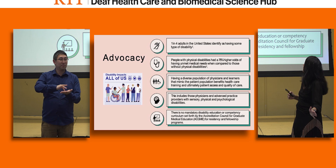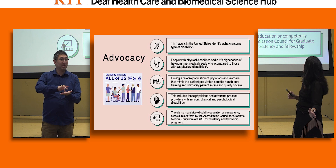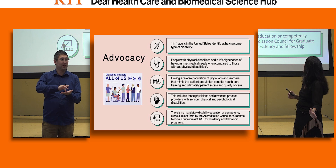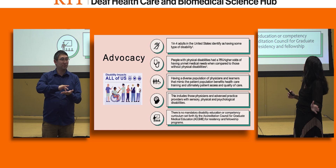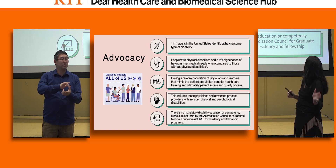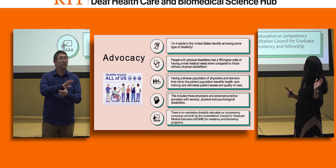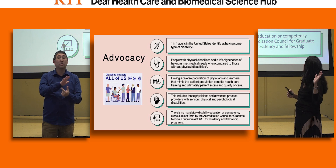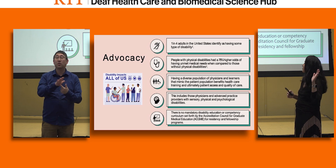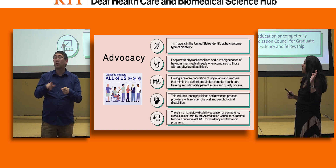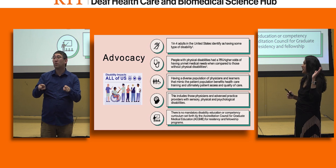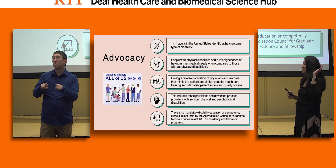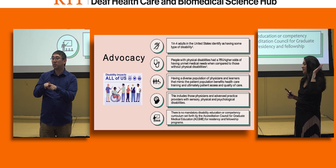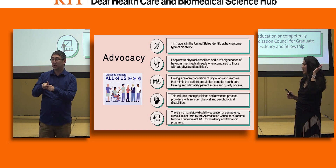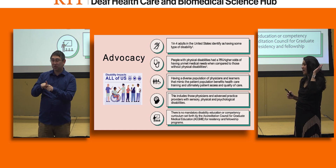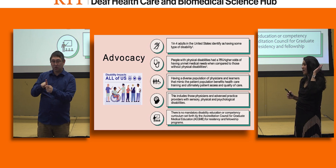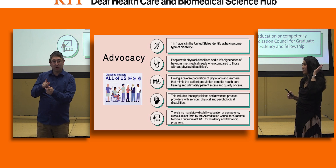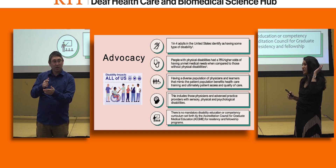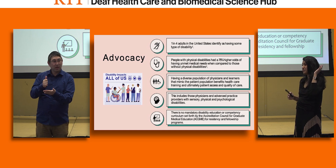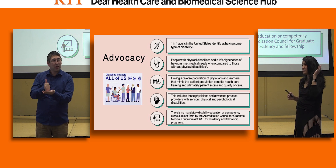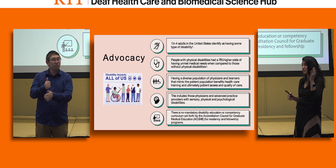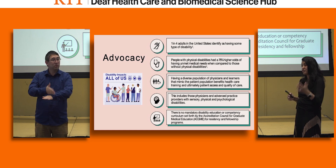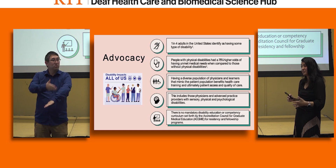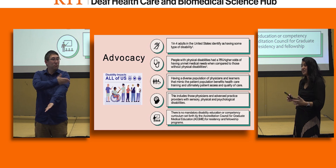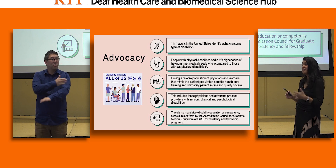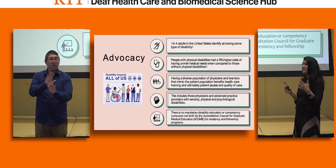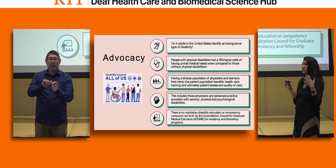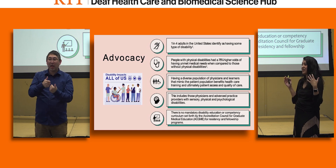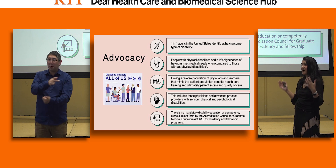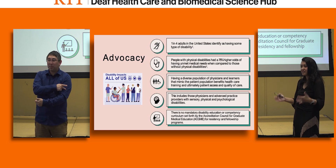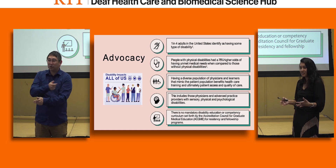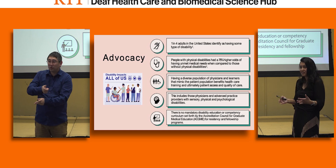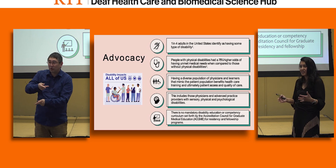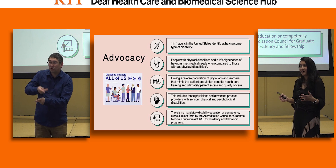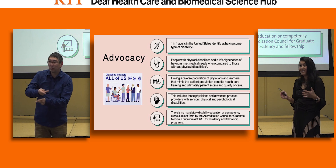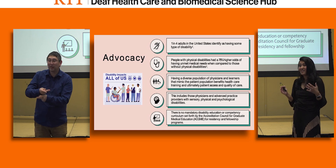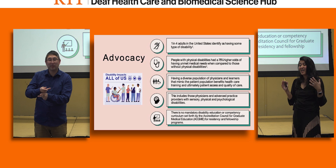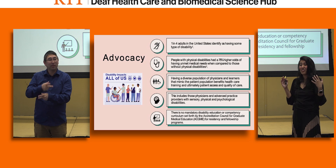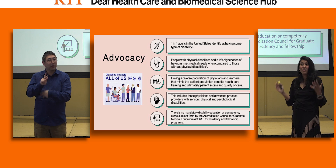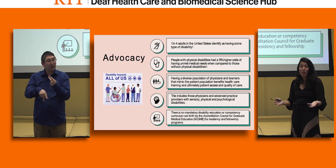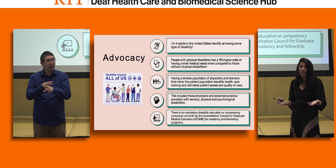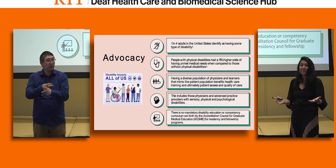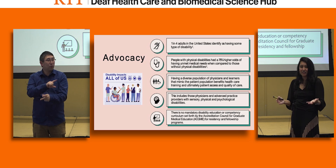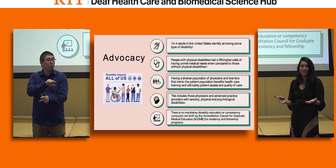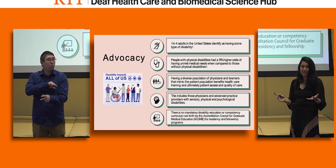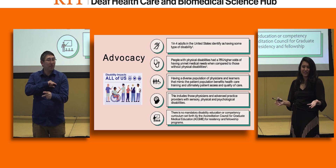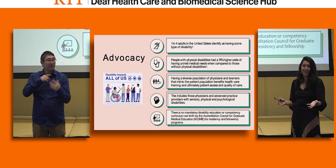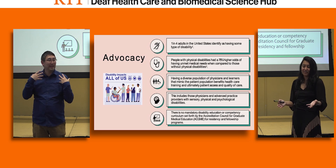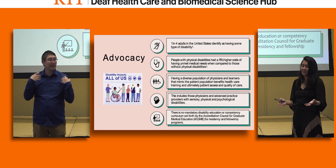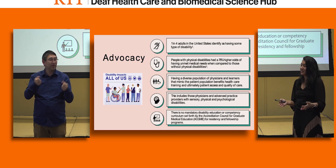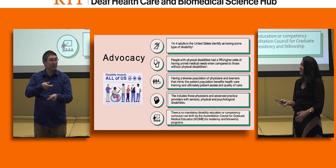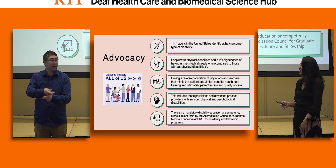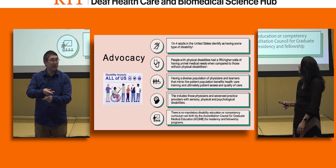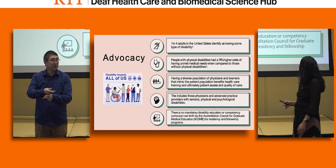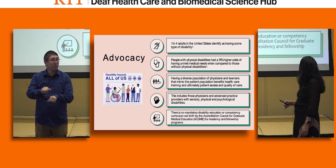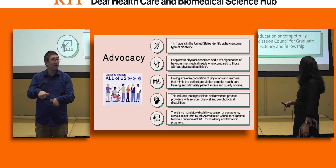as well as ultimately how patients are treated, what access they get, and the quality of care that they get.